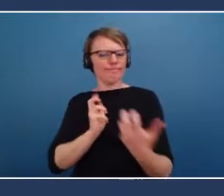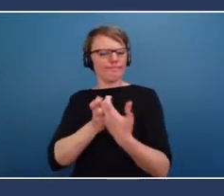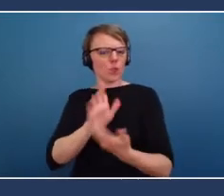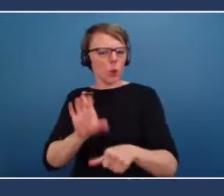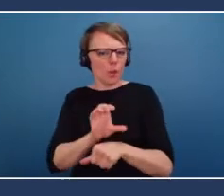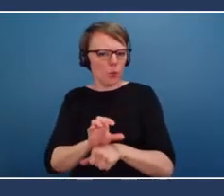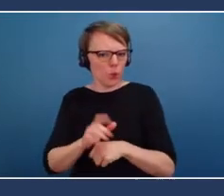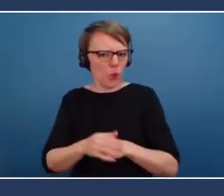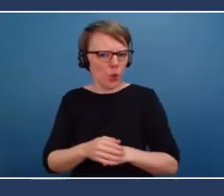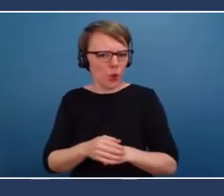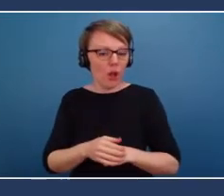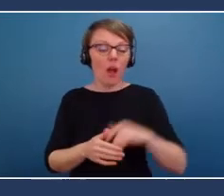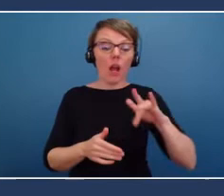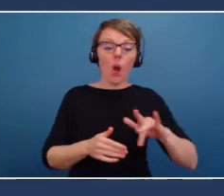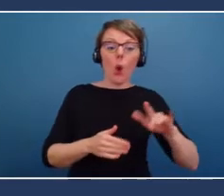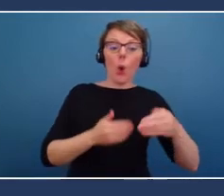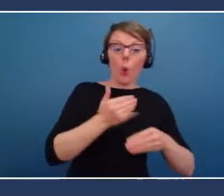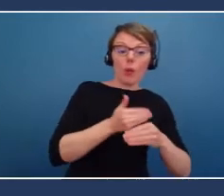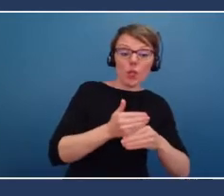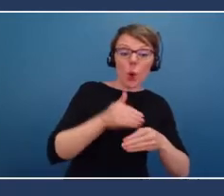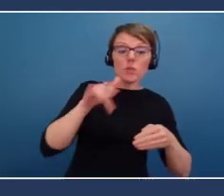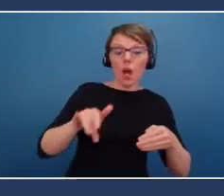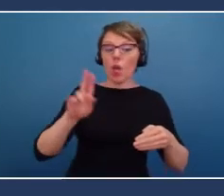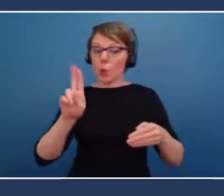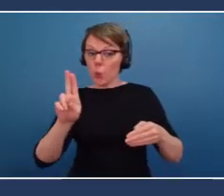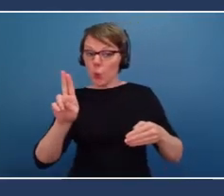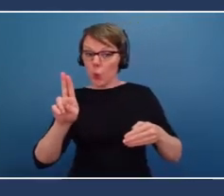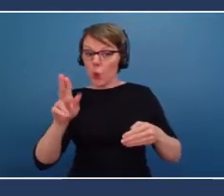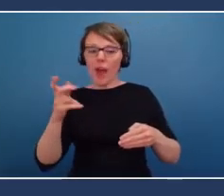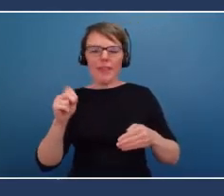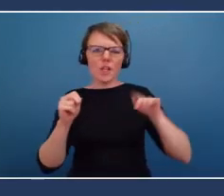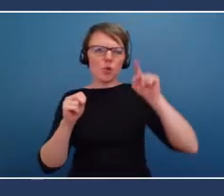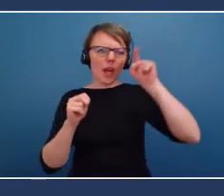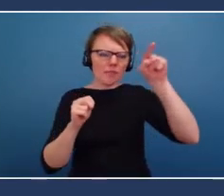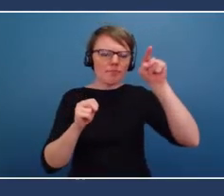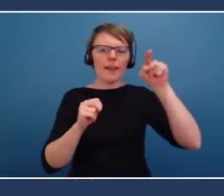Hit Windows key U and go down through vision, hearing, mobility.